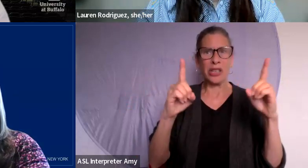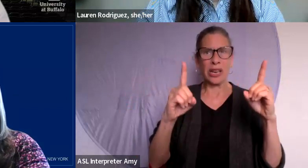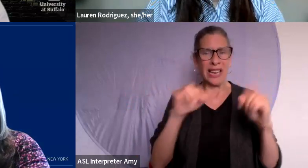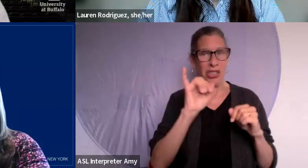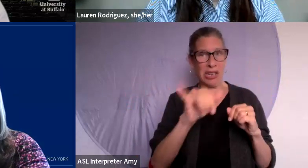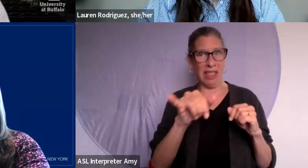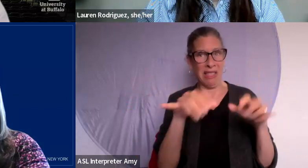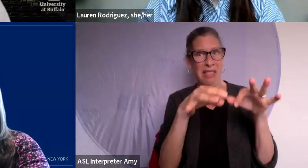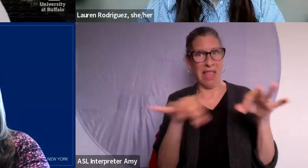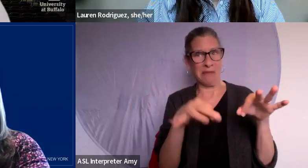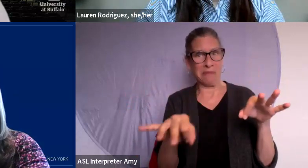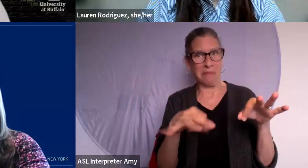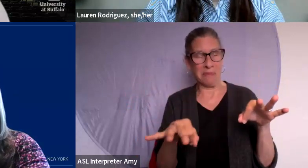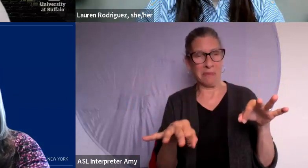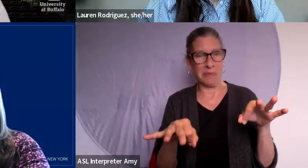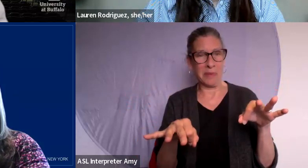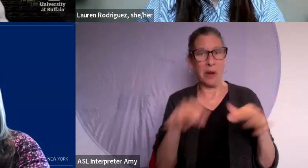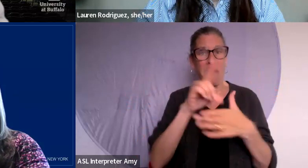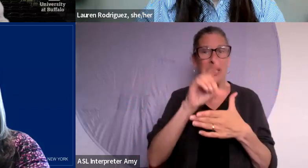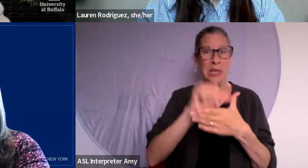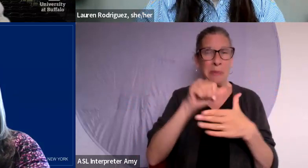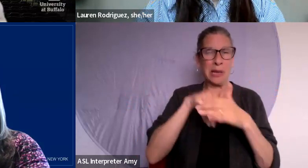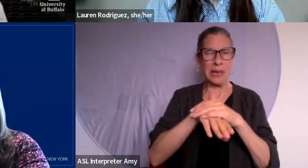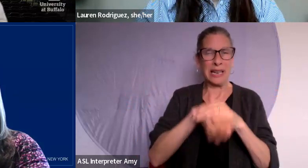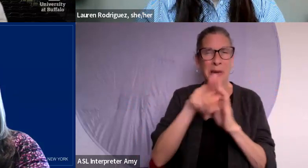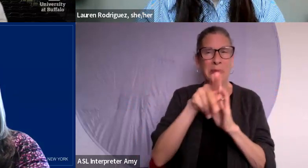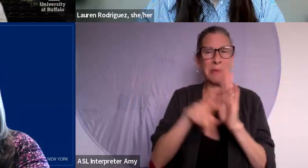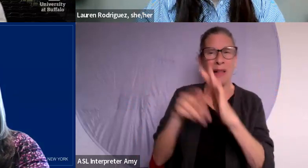digital accessibility policies. So the reason I bring this up is